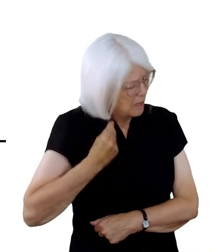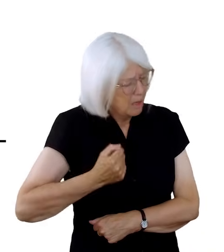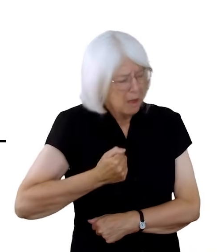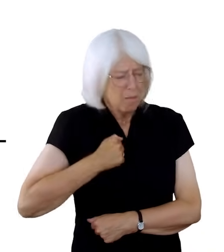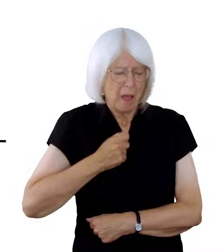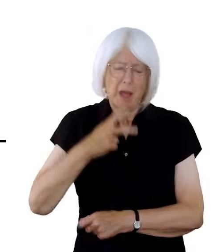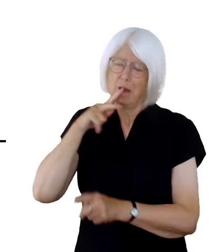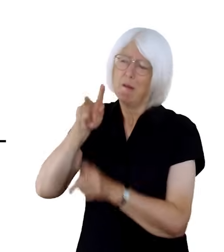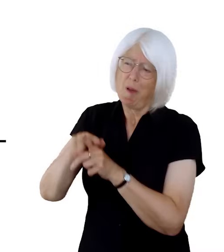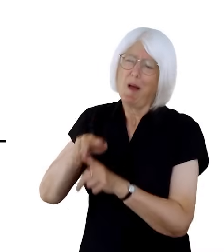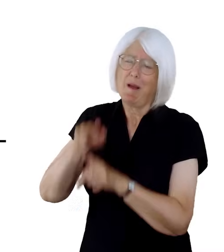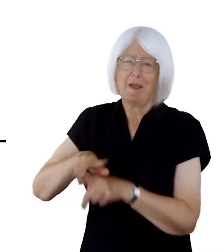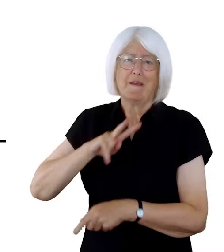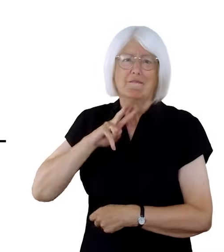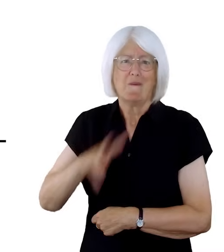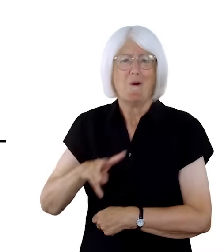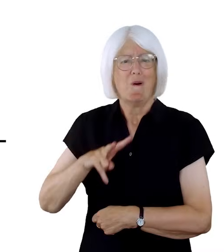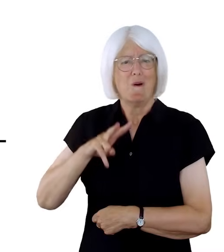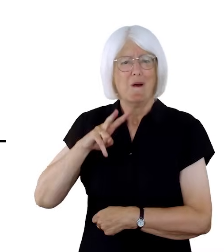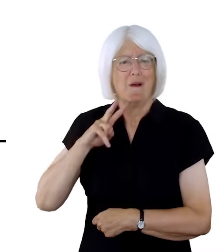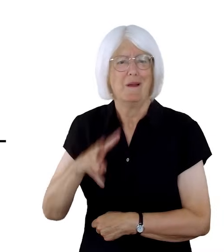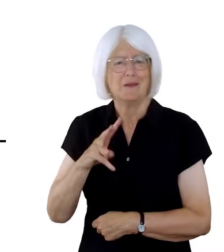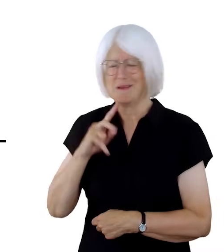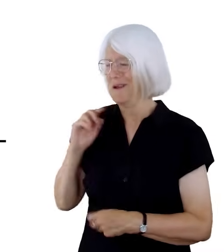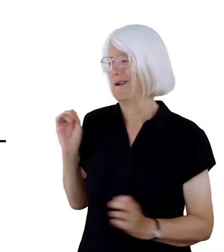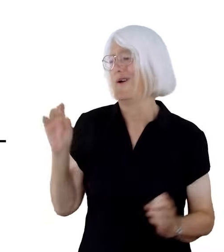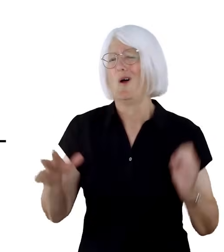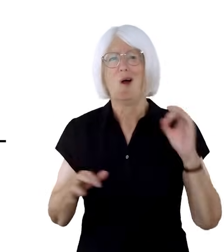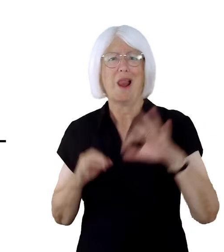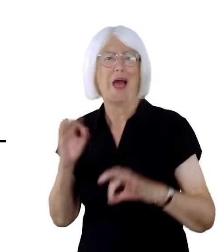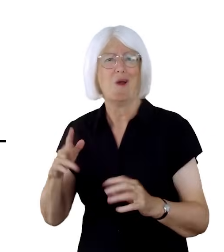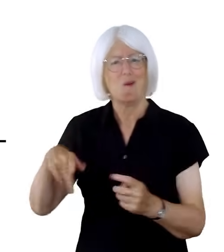Ashamed I hear my mocking voice